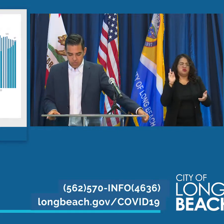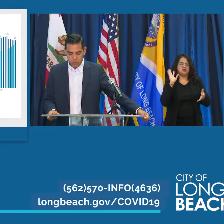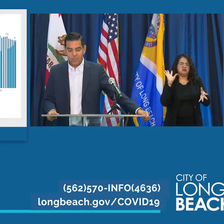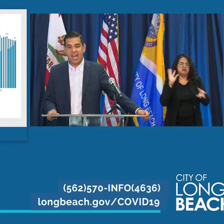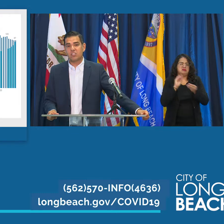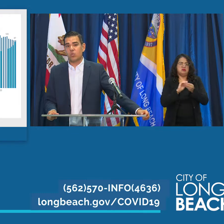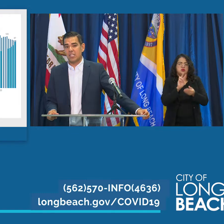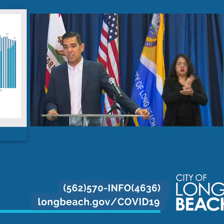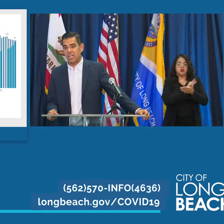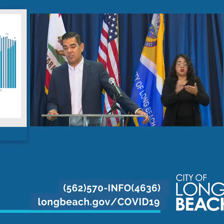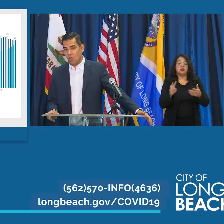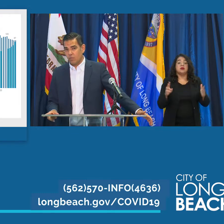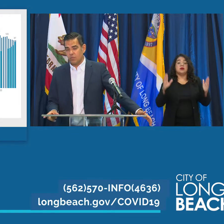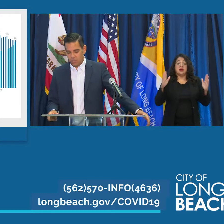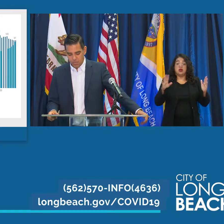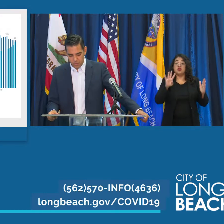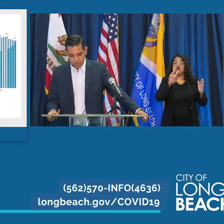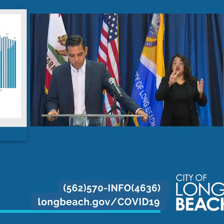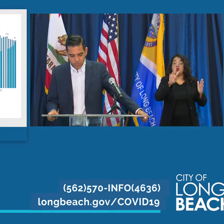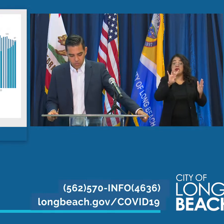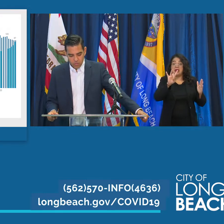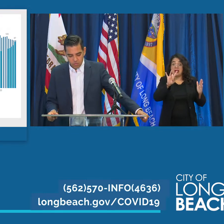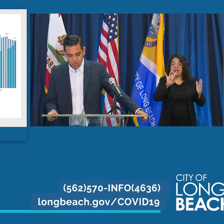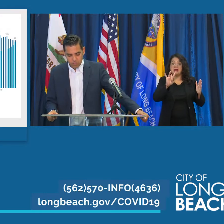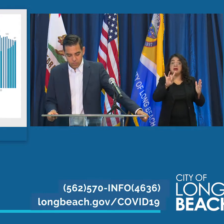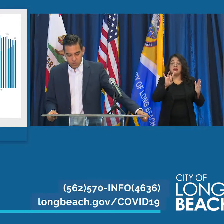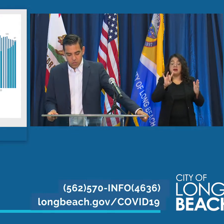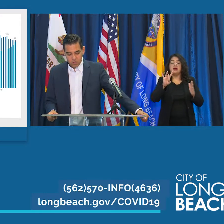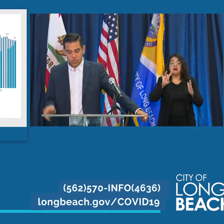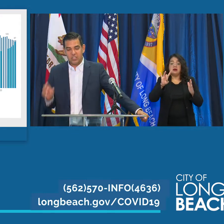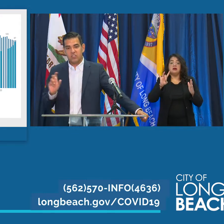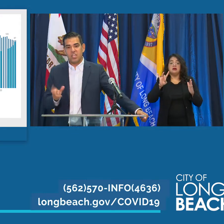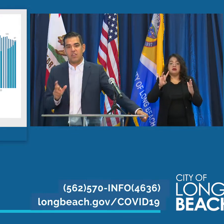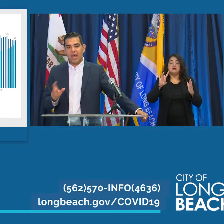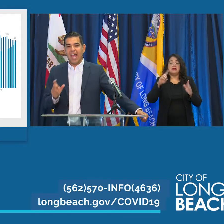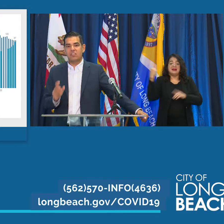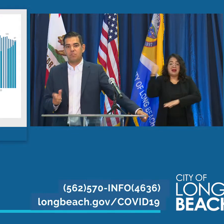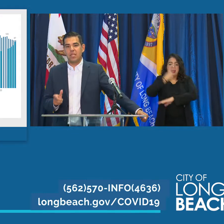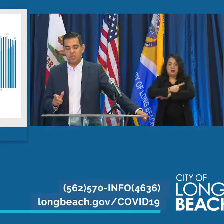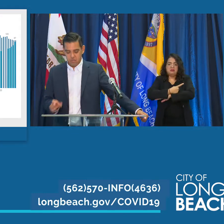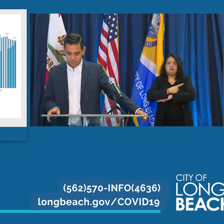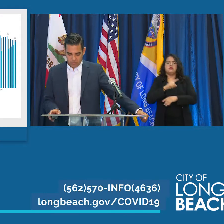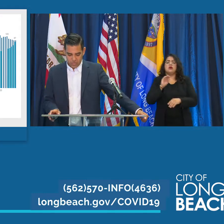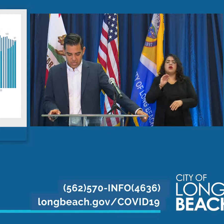for the past 28 days, or almost a month. You can see there has been an